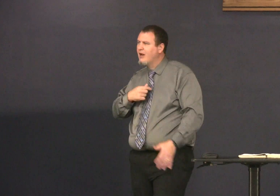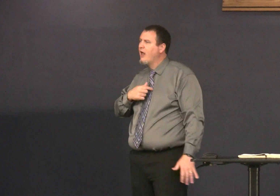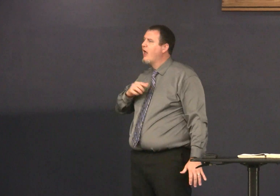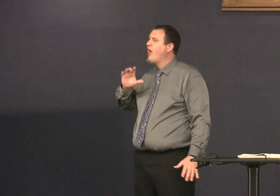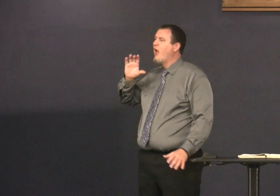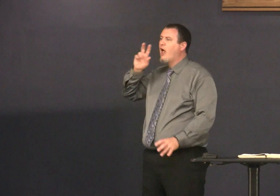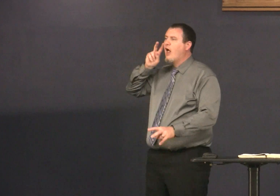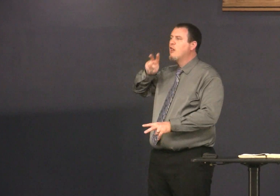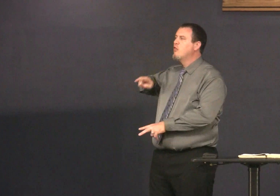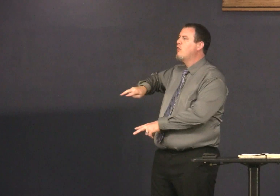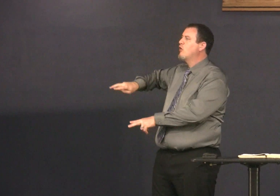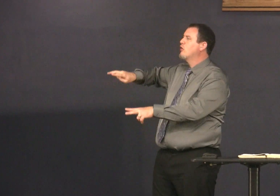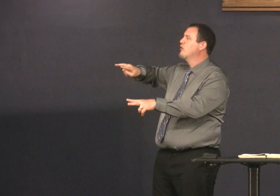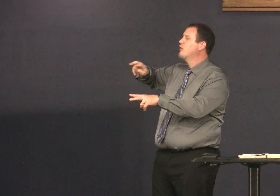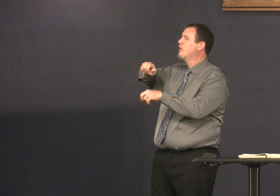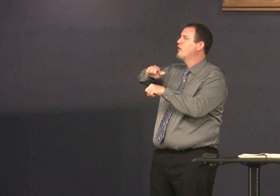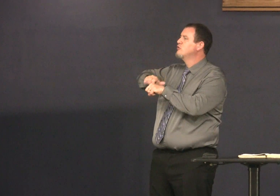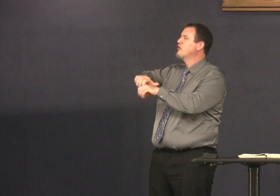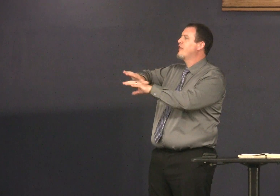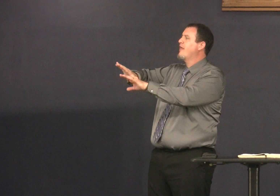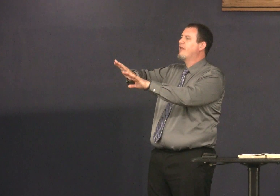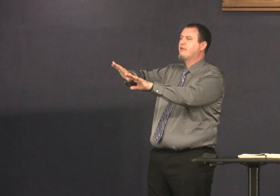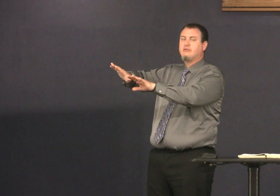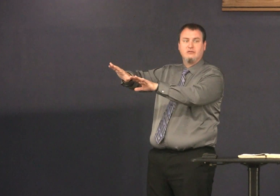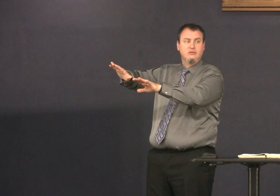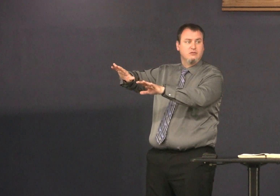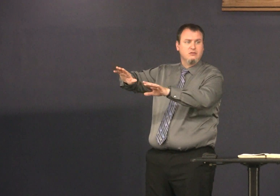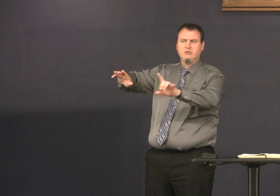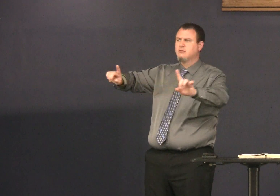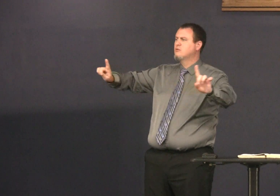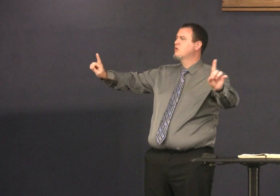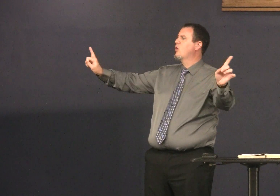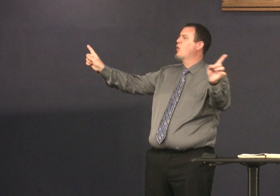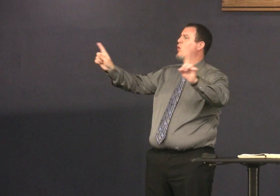David is what as I look out on the Hills